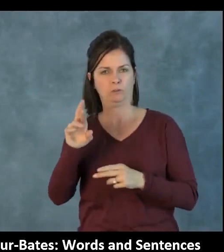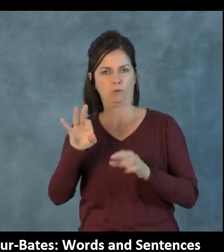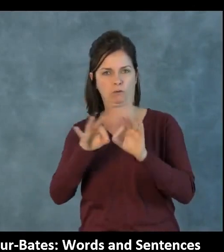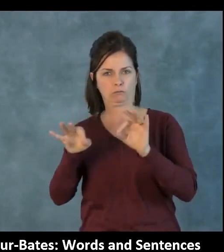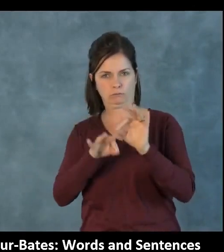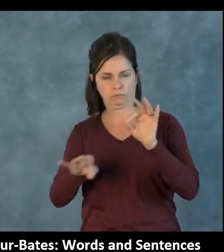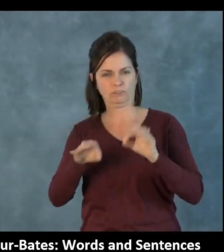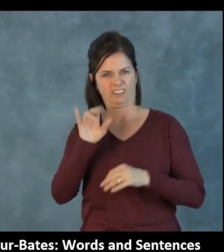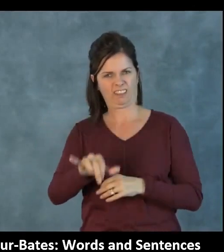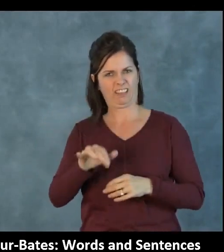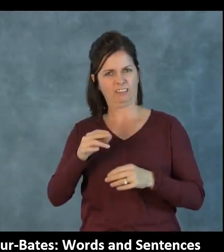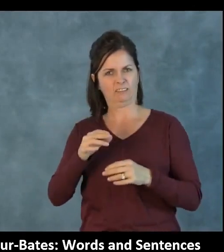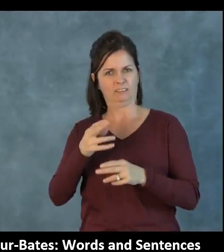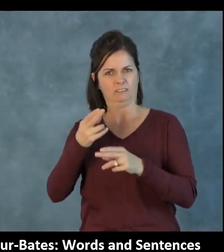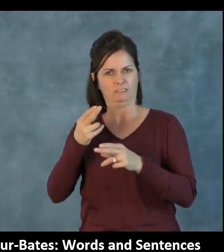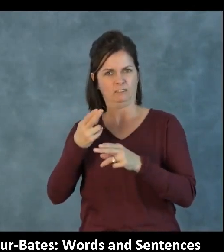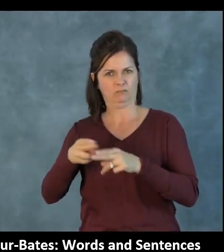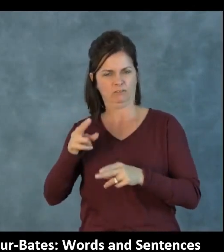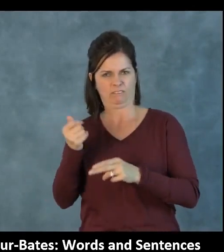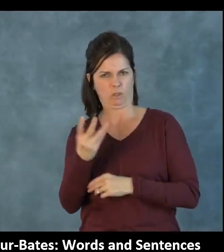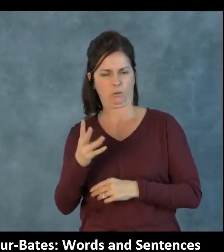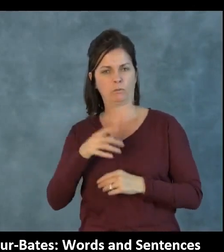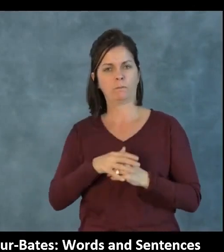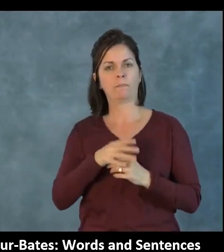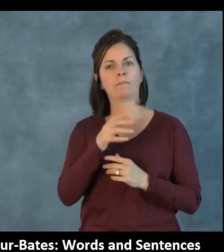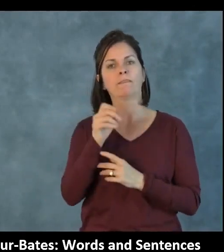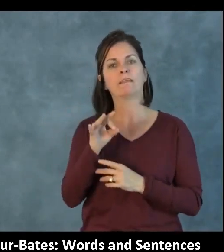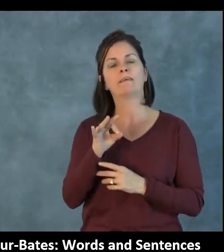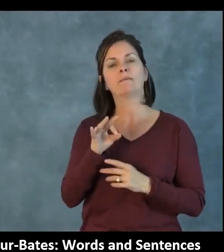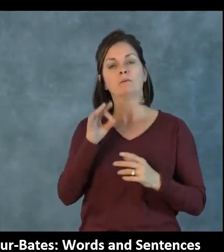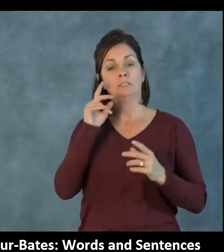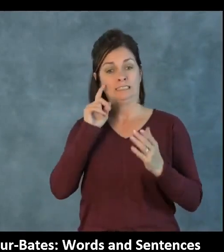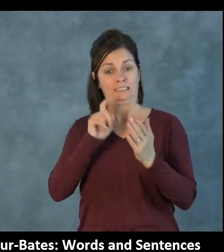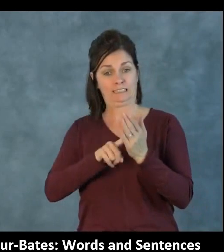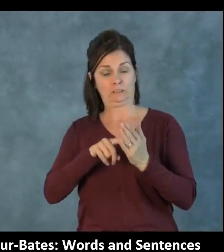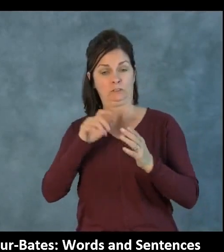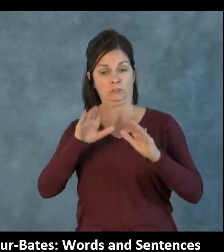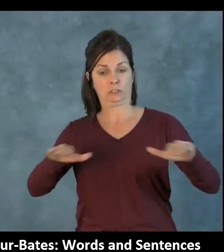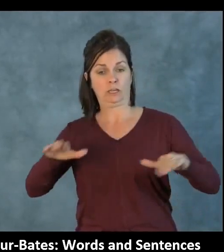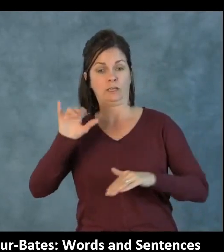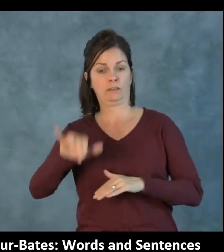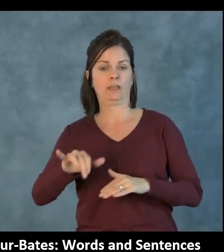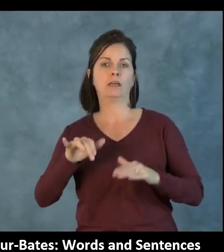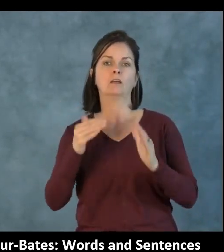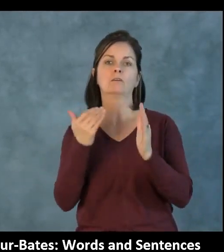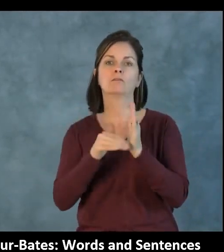with a fair bit of frequency by the time they can say 50 different words.